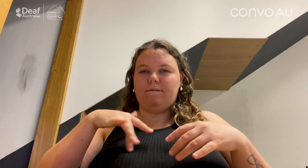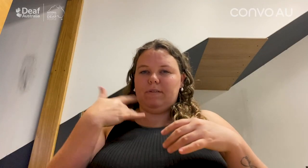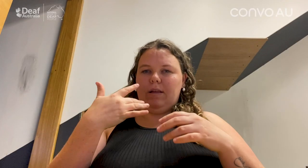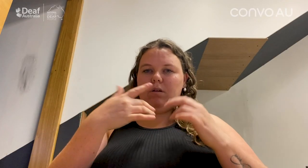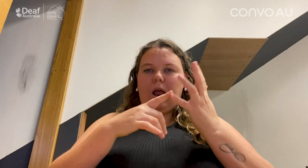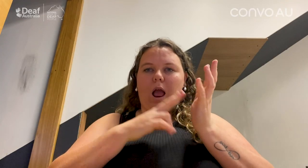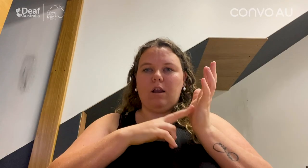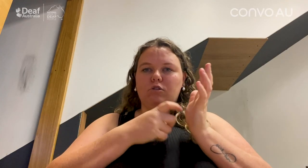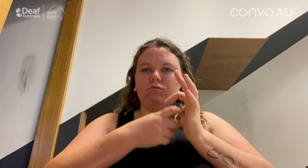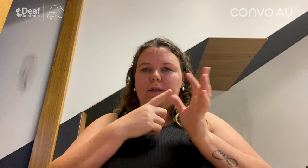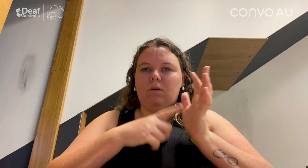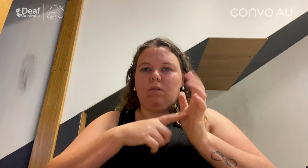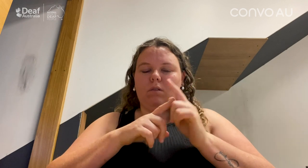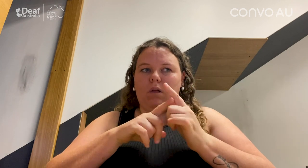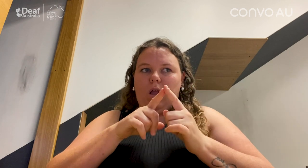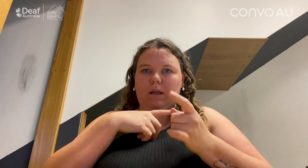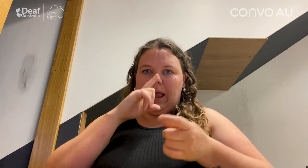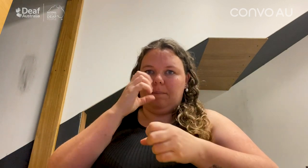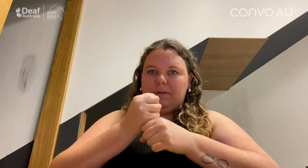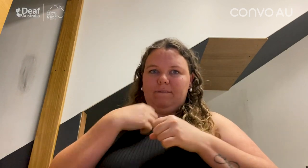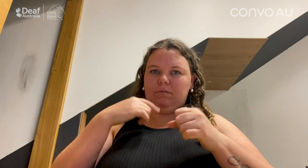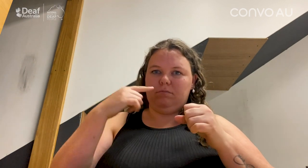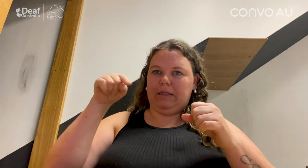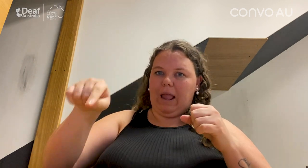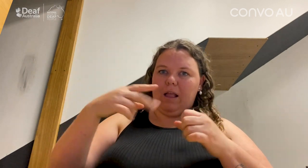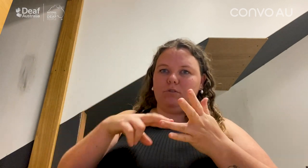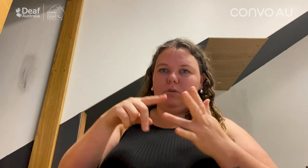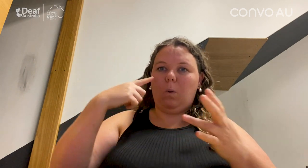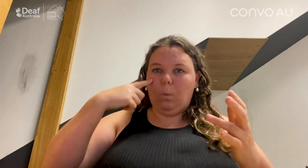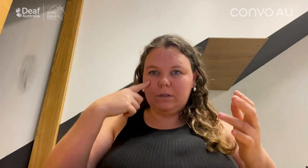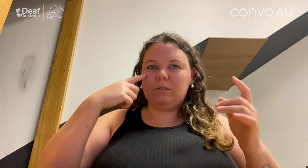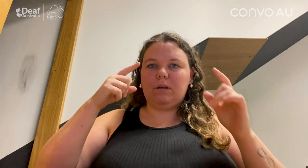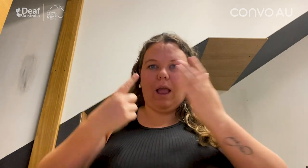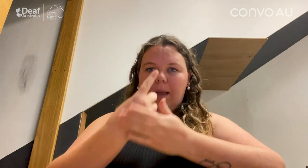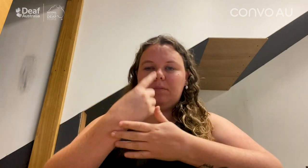it was unreal. I couldn’t believe I was there to witness it.